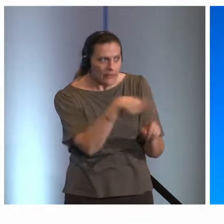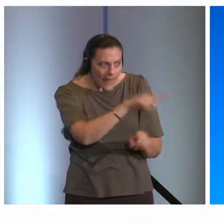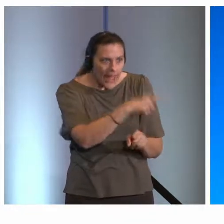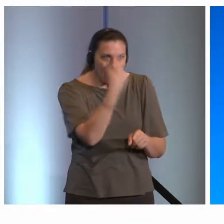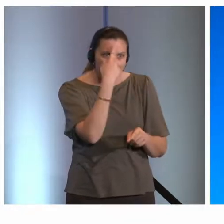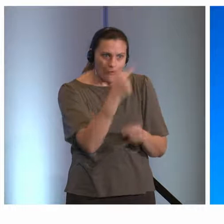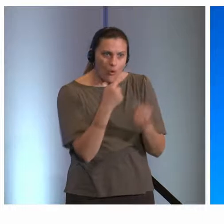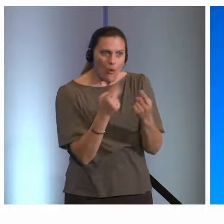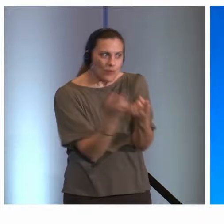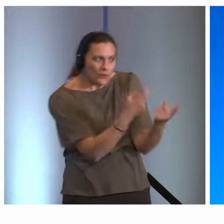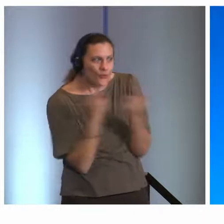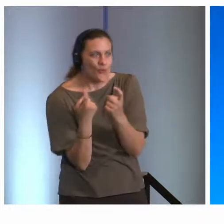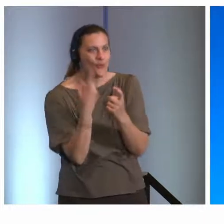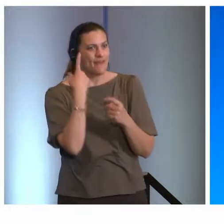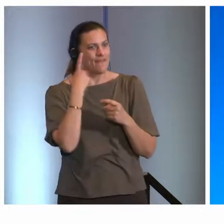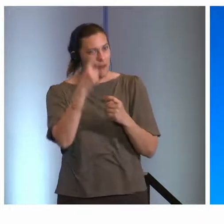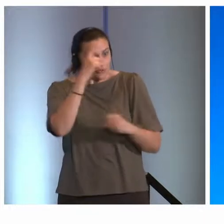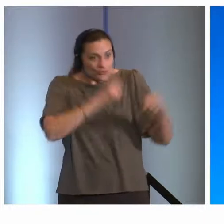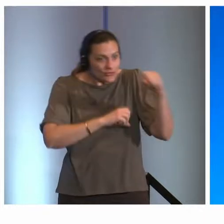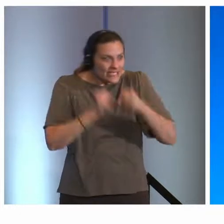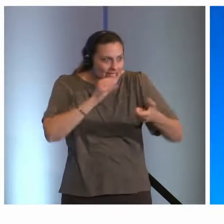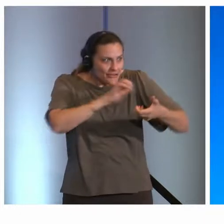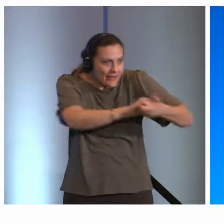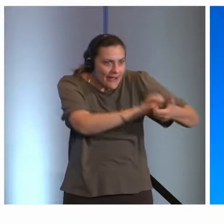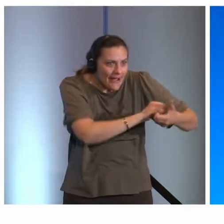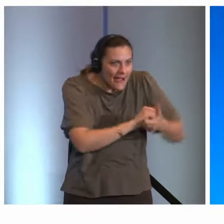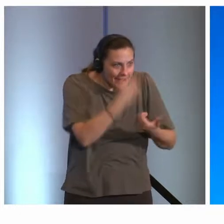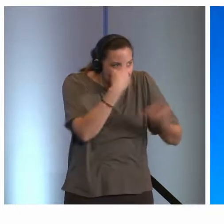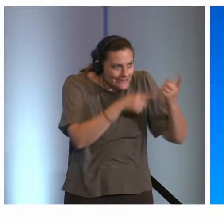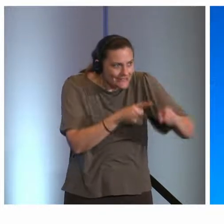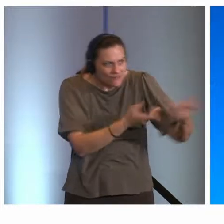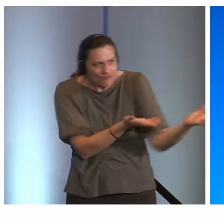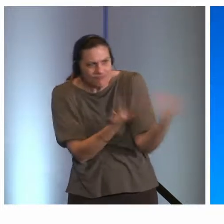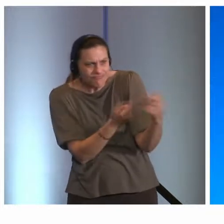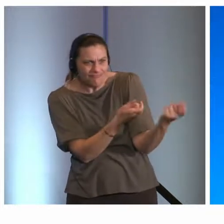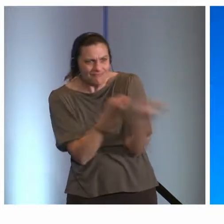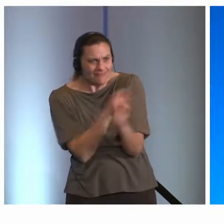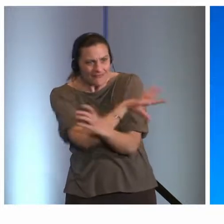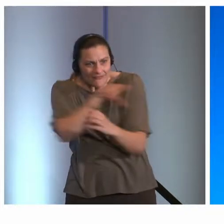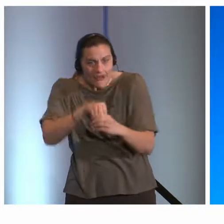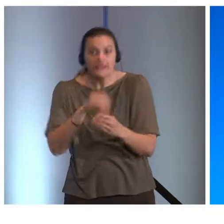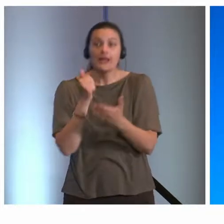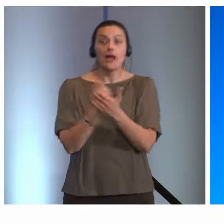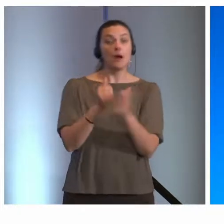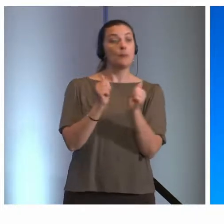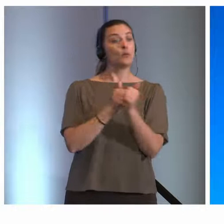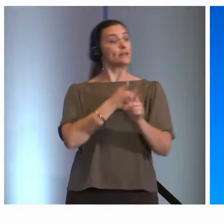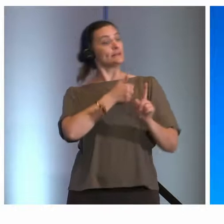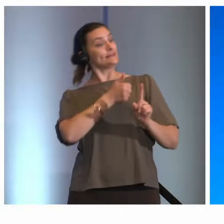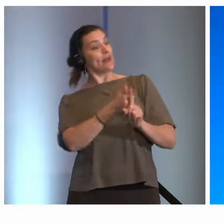And tap your disability employee resource groups, as you've tapped them, to develop recruiting, and strategic